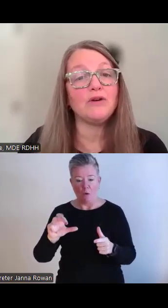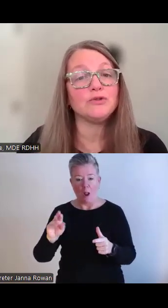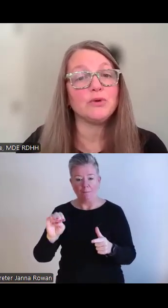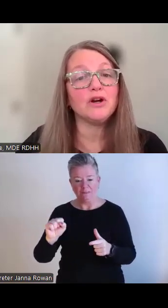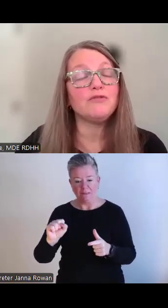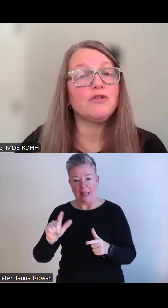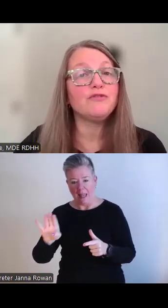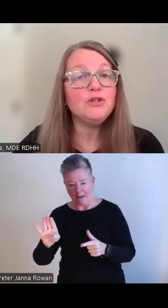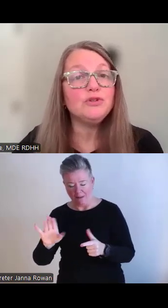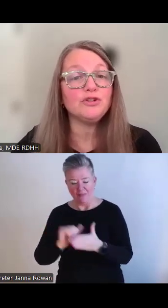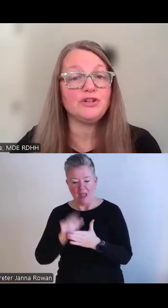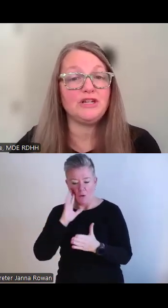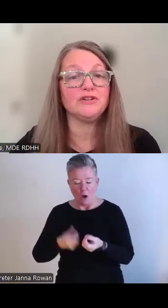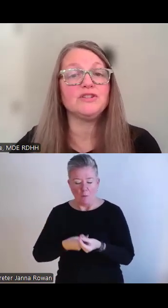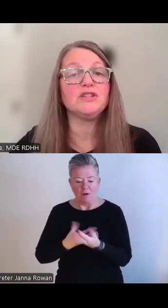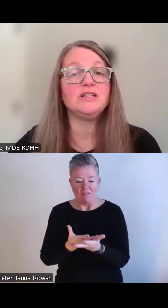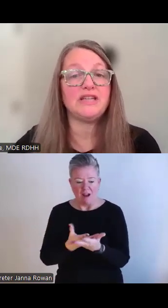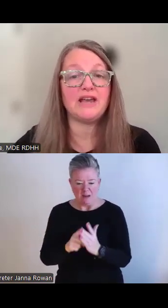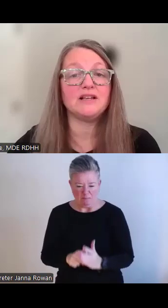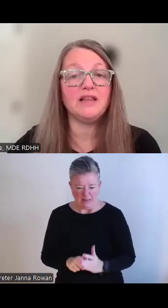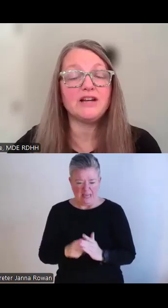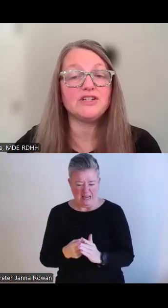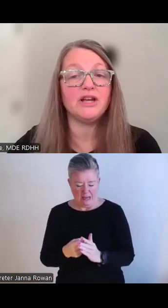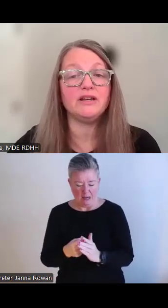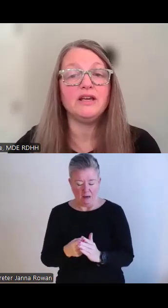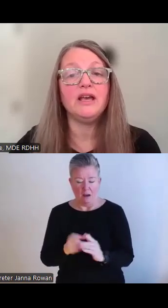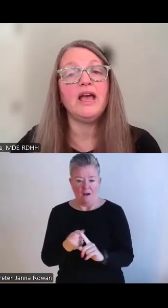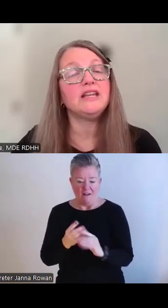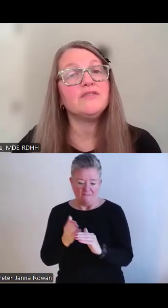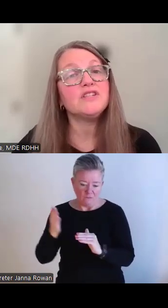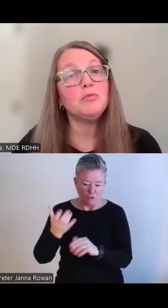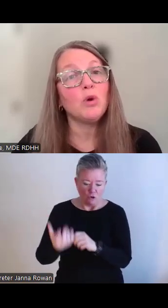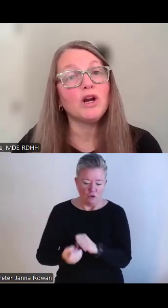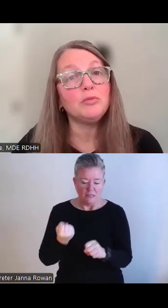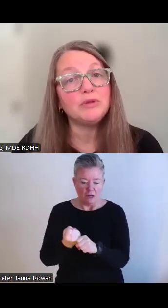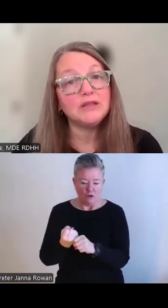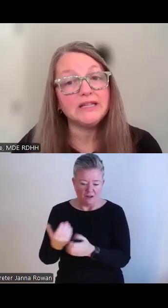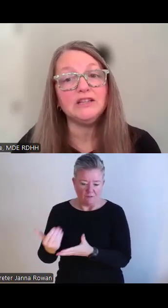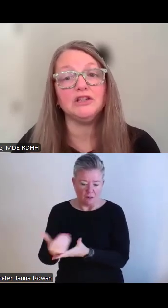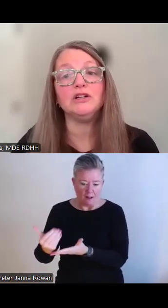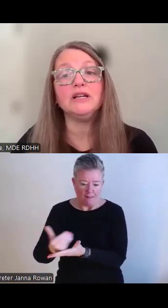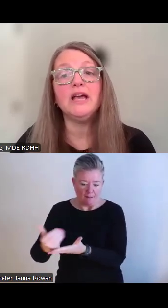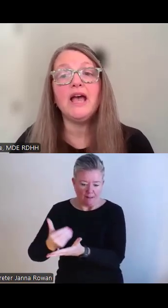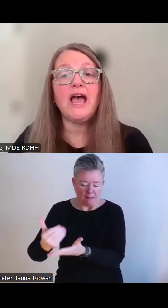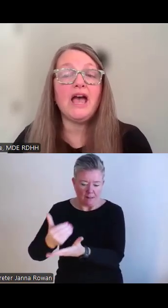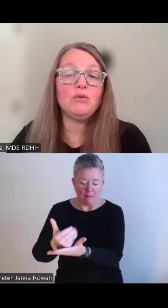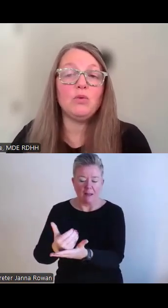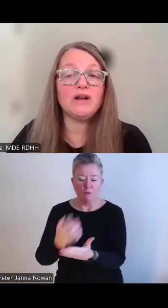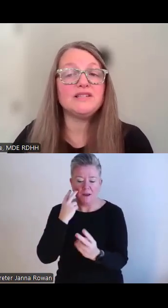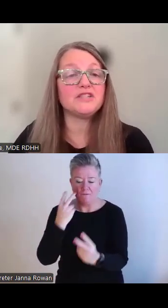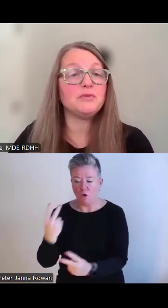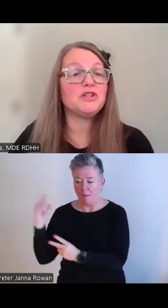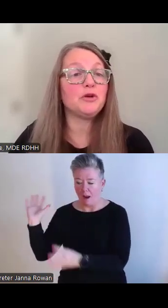groundwork for future years' data collection and give us a more complete look at what assessments